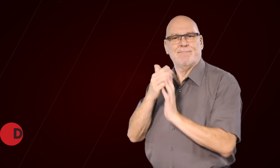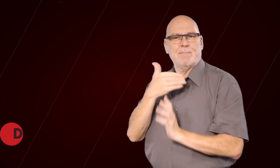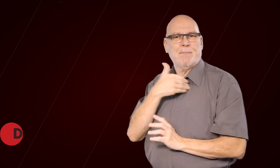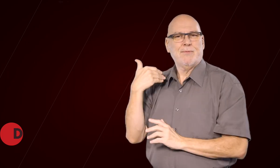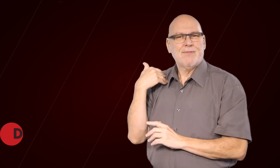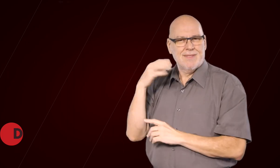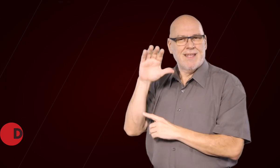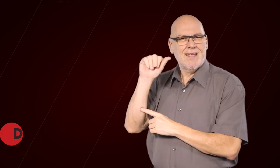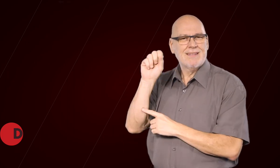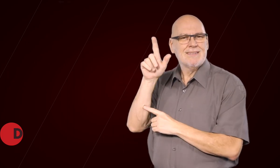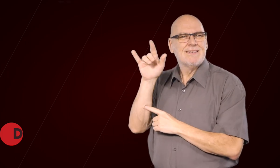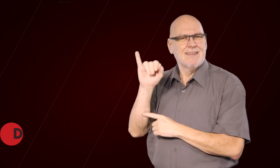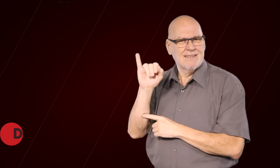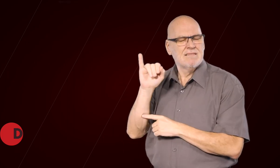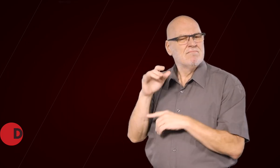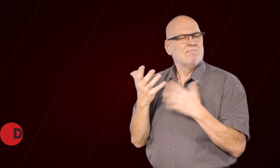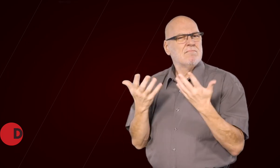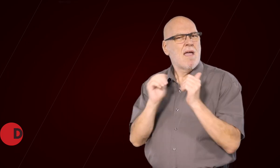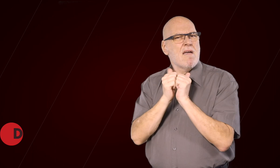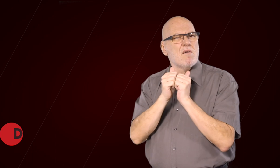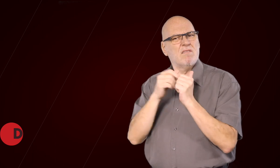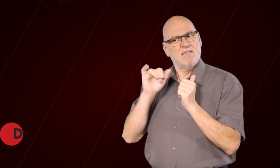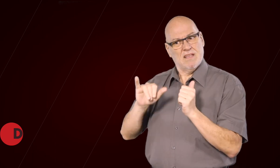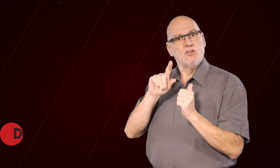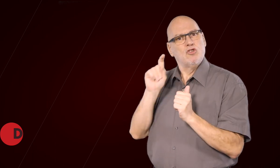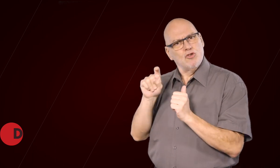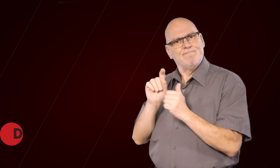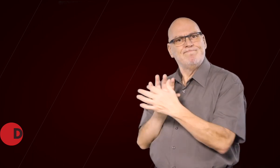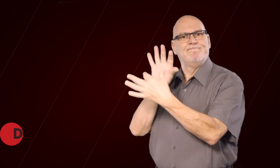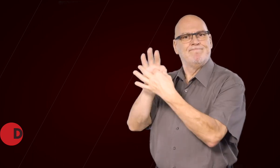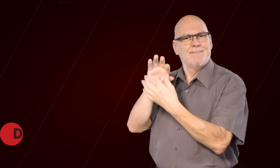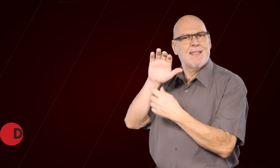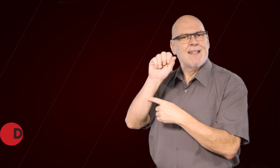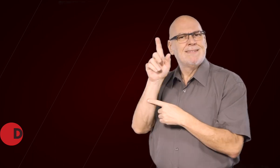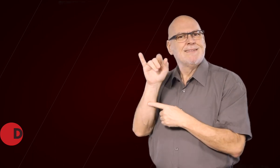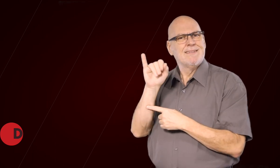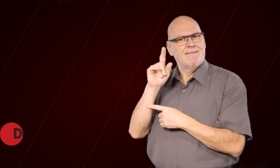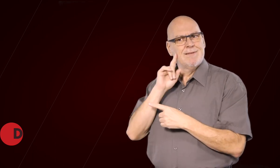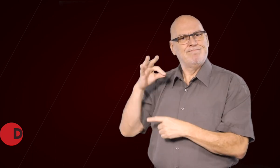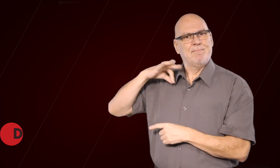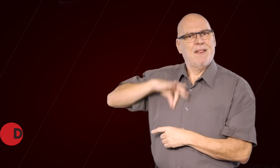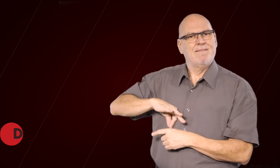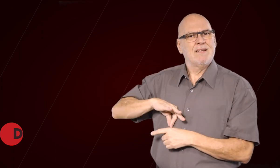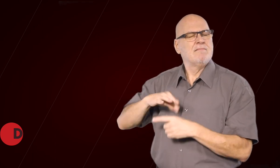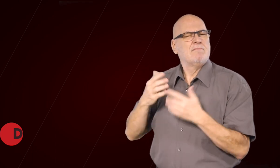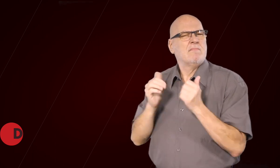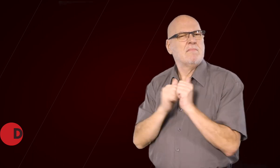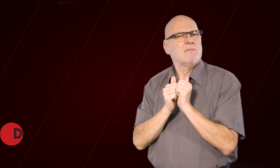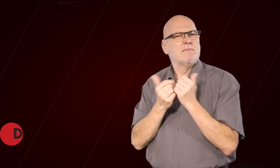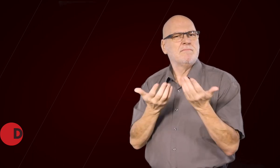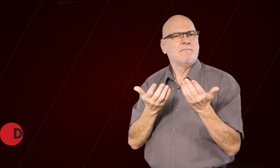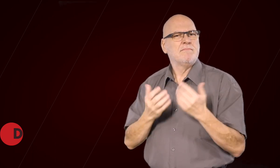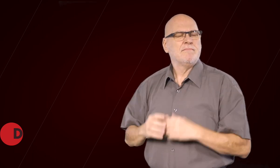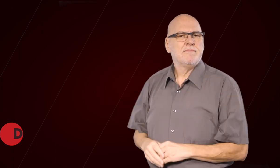a CASLI member, how would the benefit by joining CASLI?